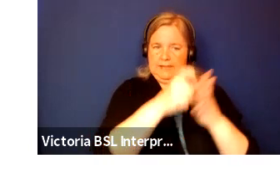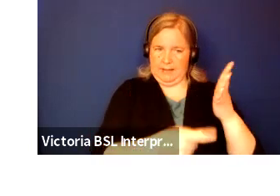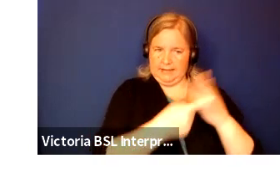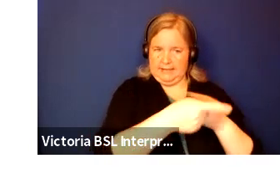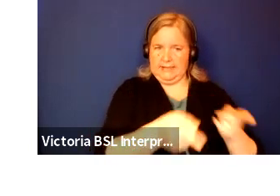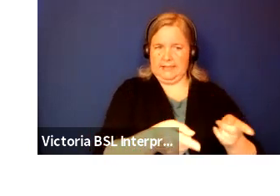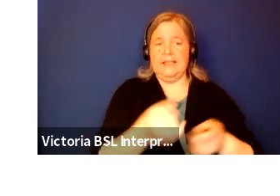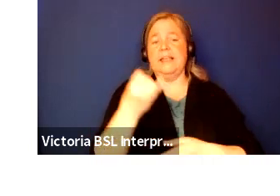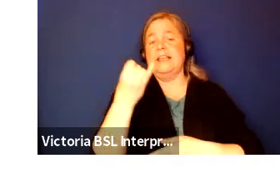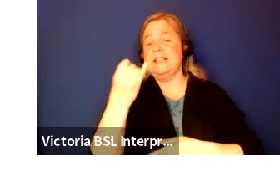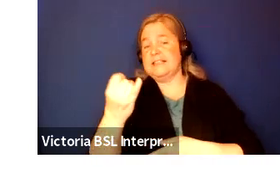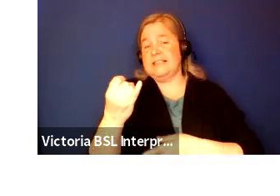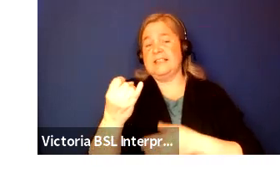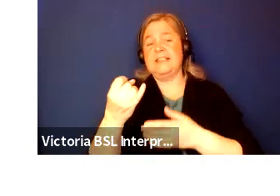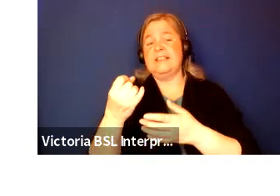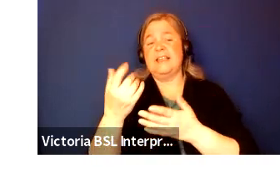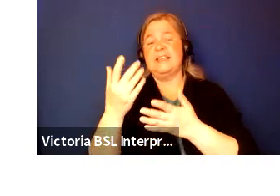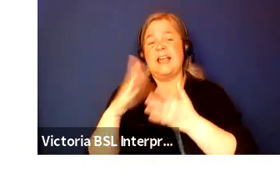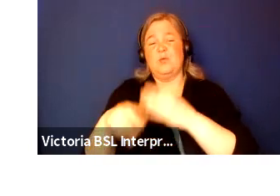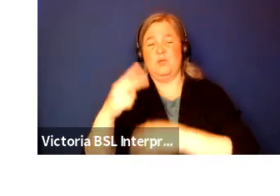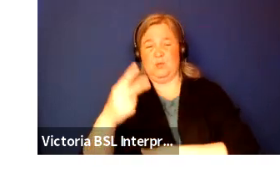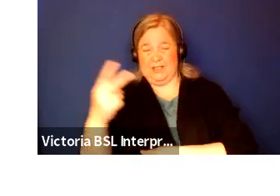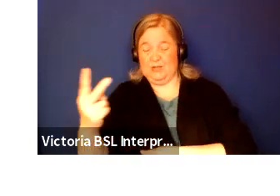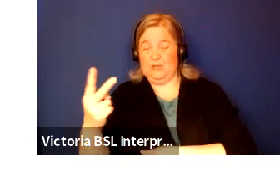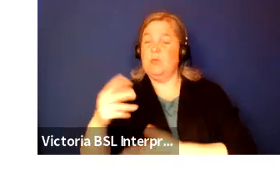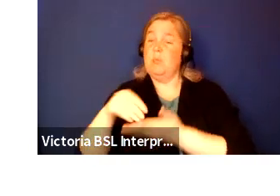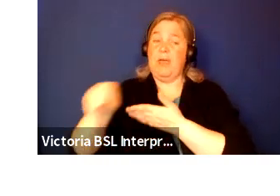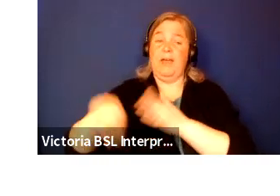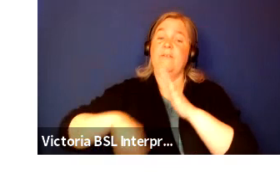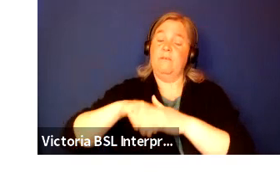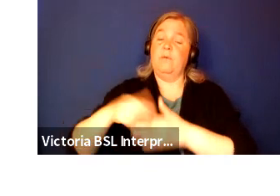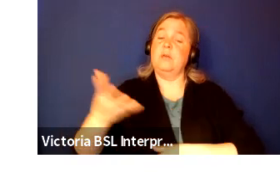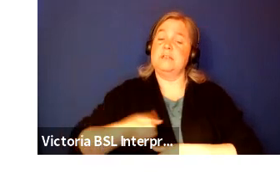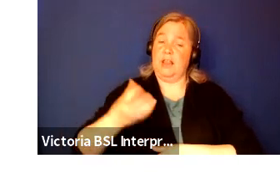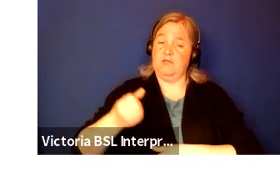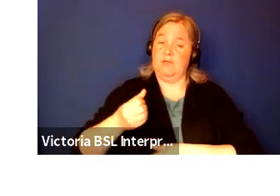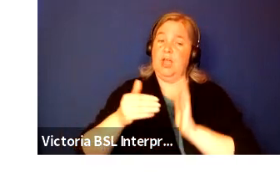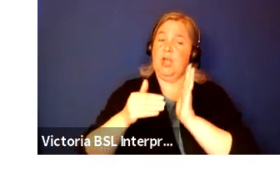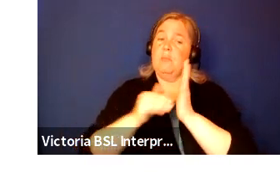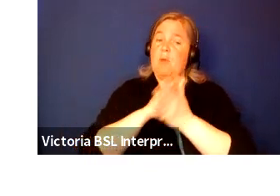with disabilities, out of 22, got full salary March and April 2020.